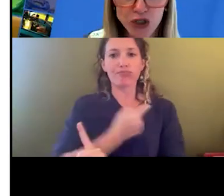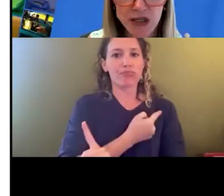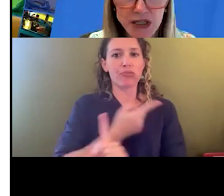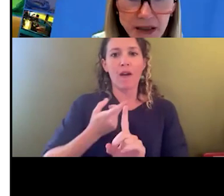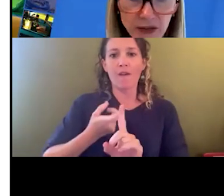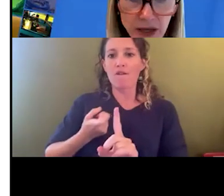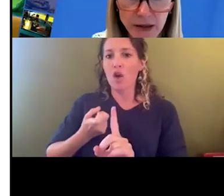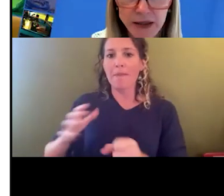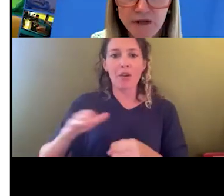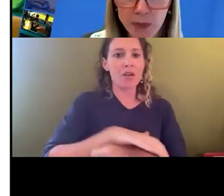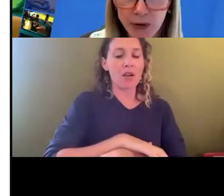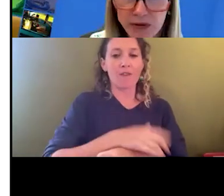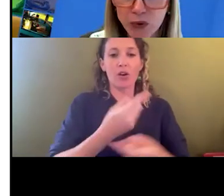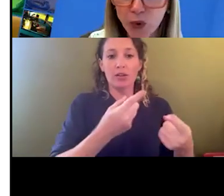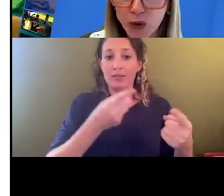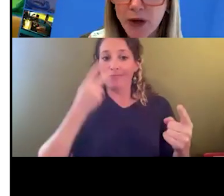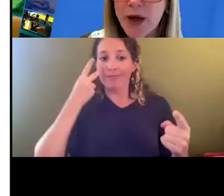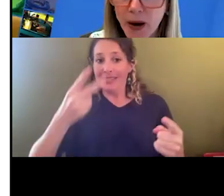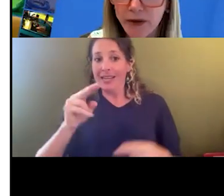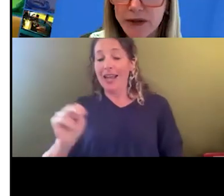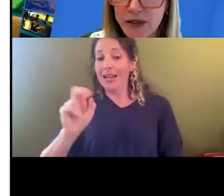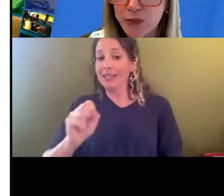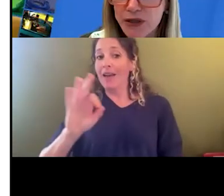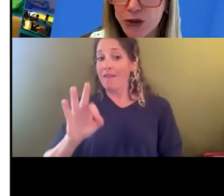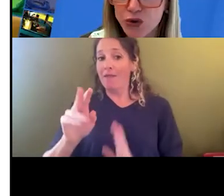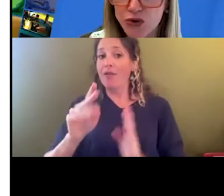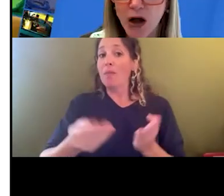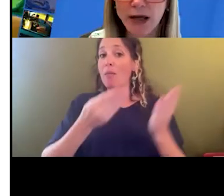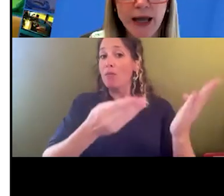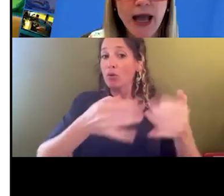contained in the NSF Proposal and Award Policies and Procedures Guide,